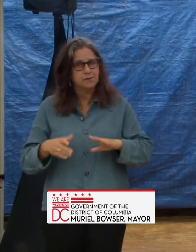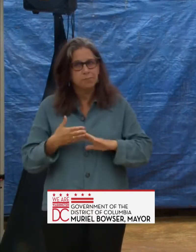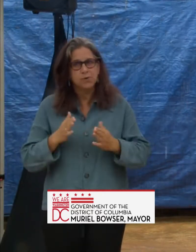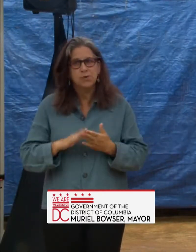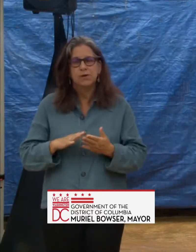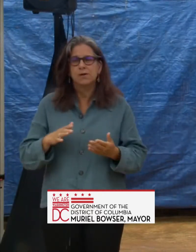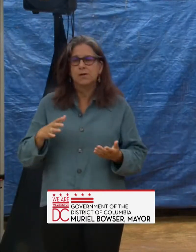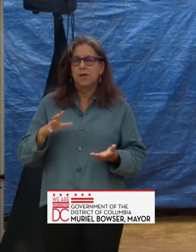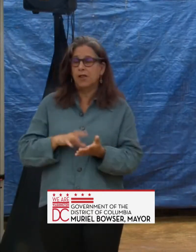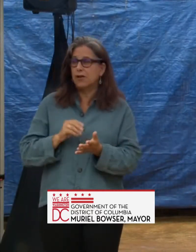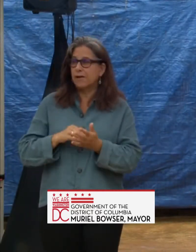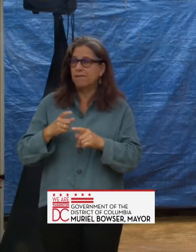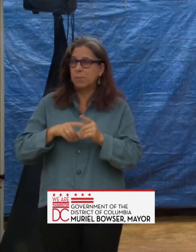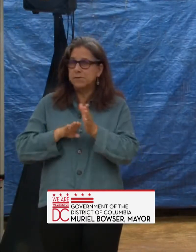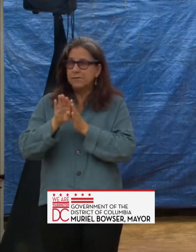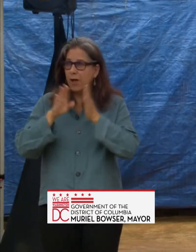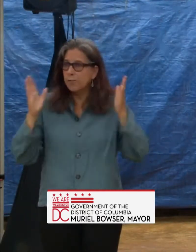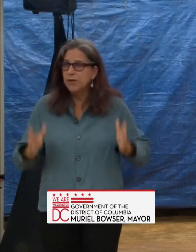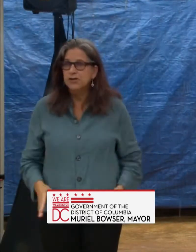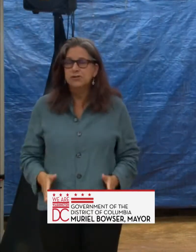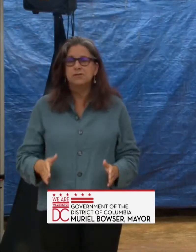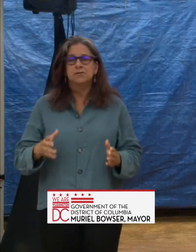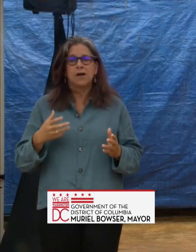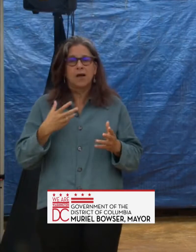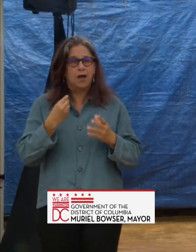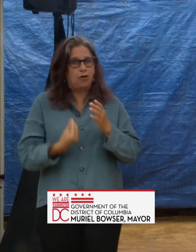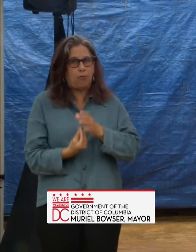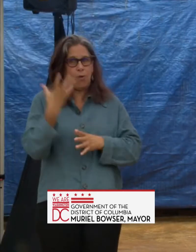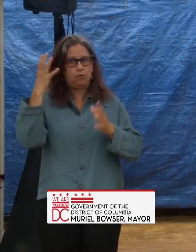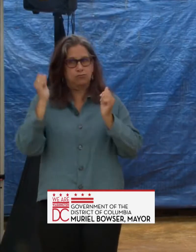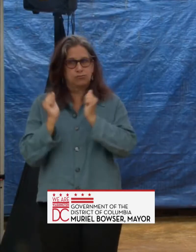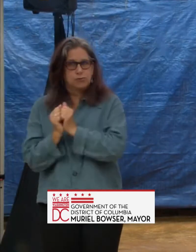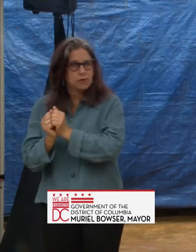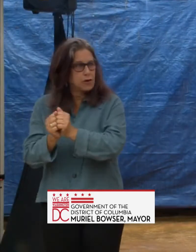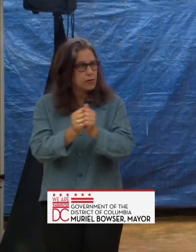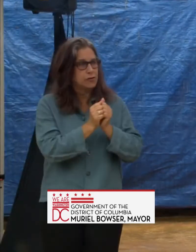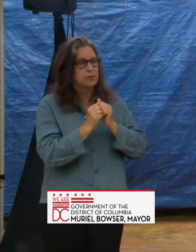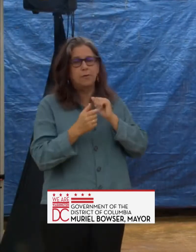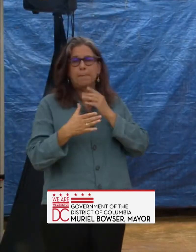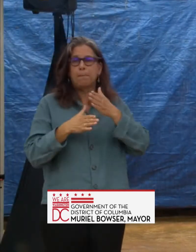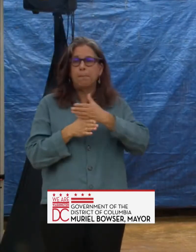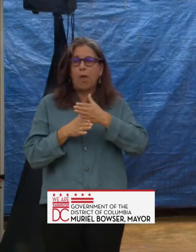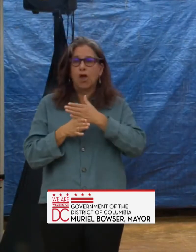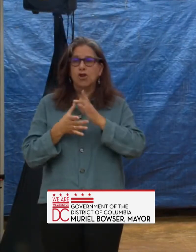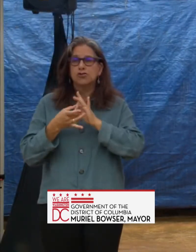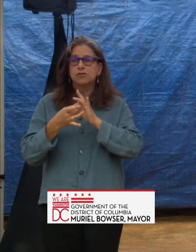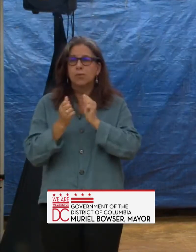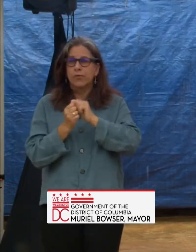AND GROWTH THAT WE ARE DOING. WE HAVE A LOT OF GOVERNMENT PARTNERS, PRIVATE PARTNERS, MEMBERS OF THE COMMUNITY.